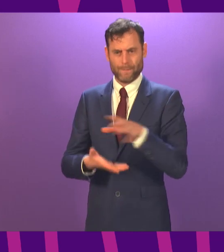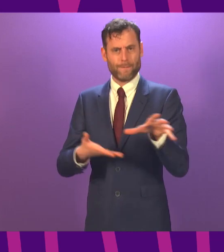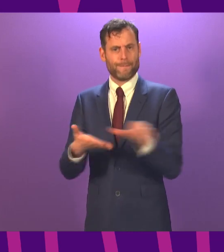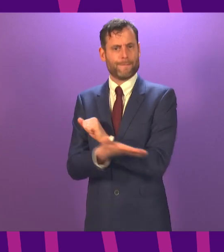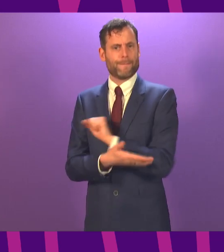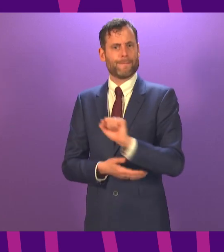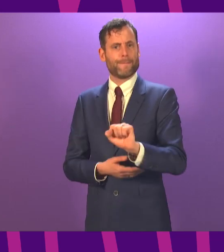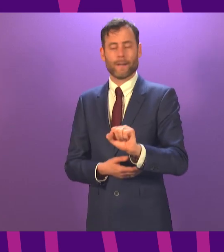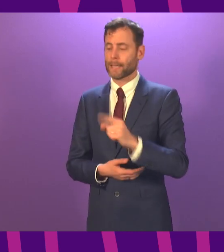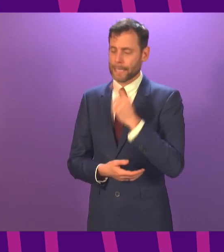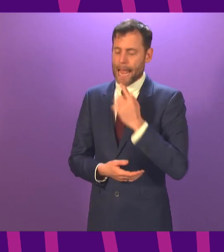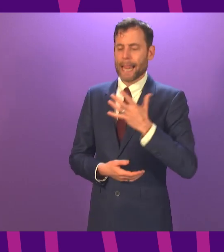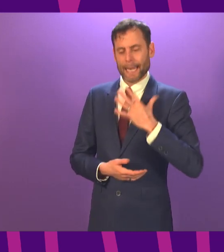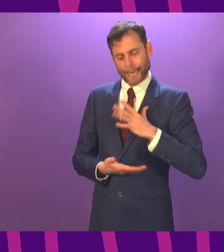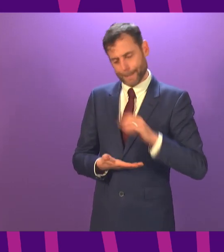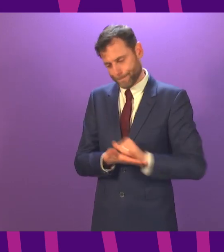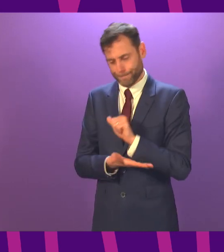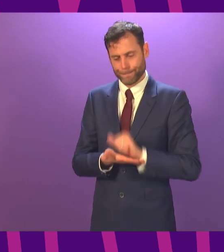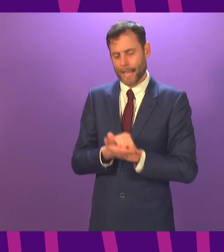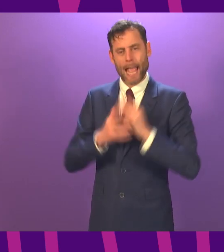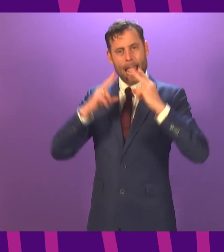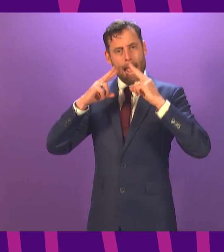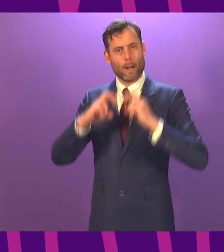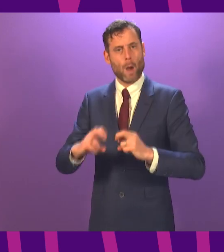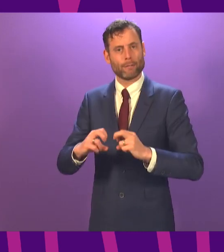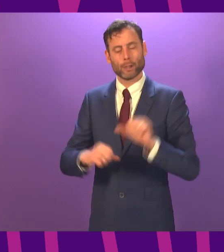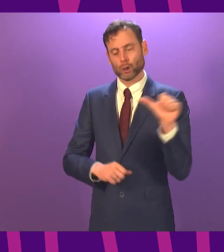The commission said that a public inquiry was needed, and that it should be